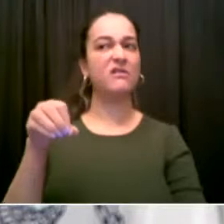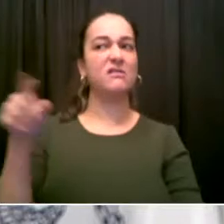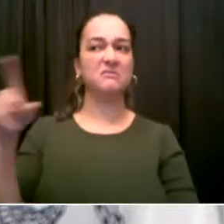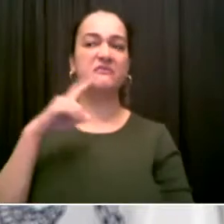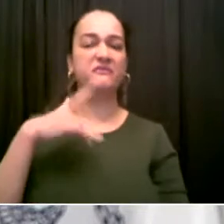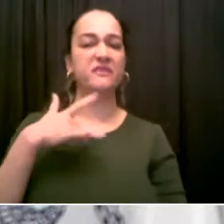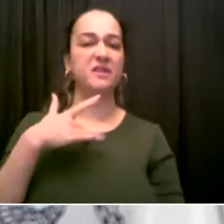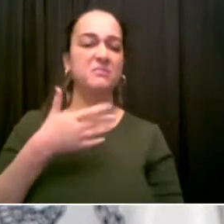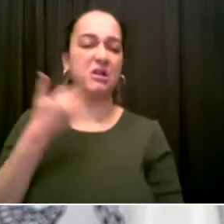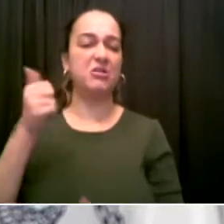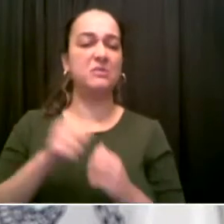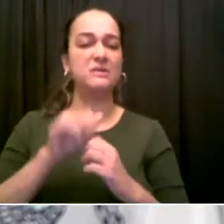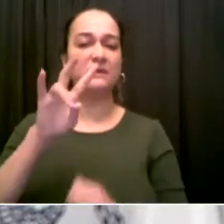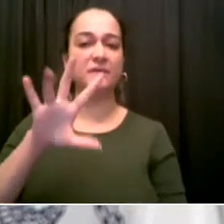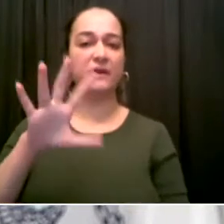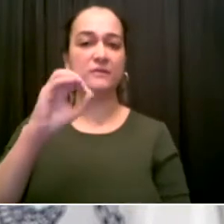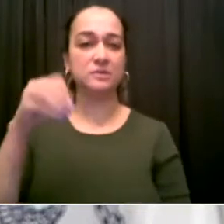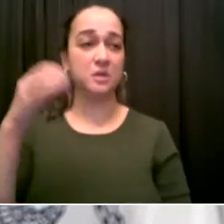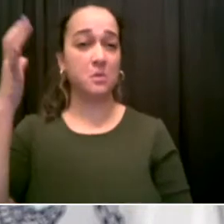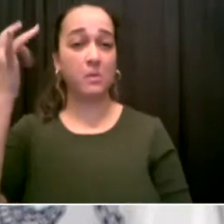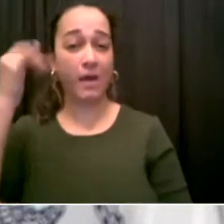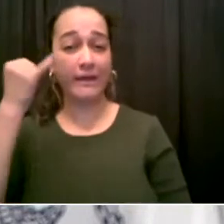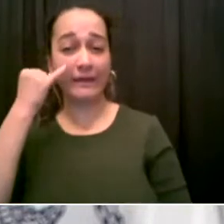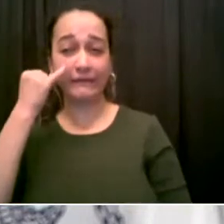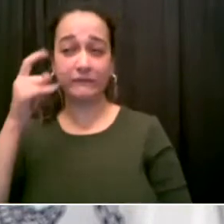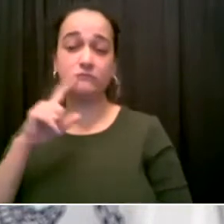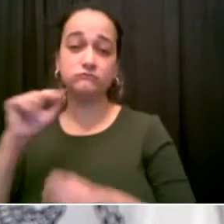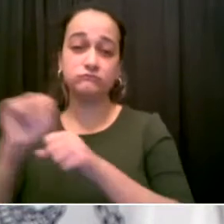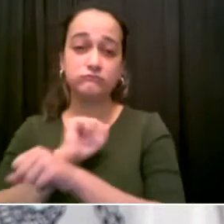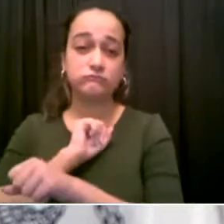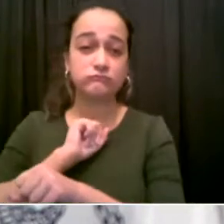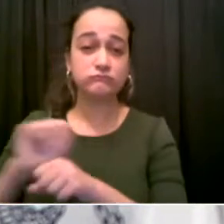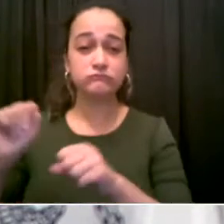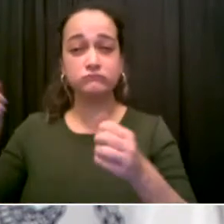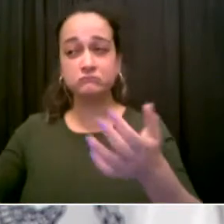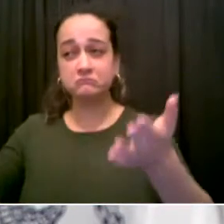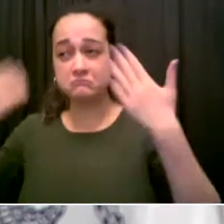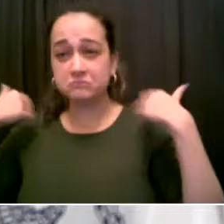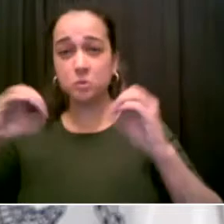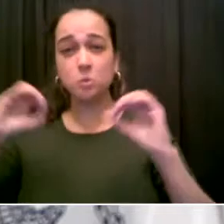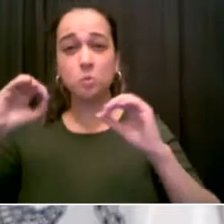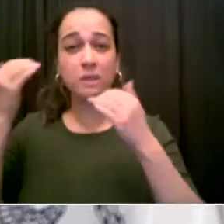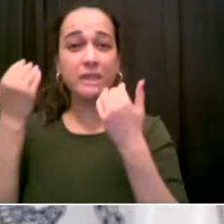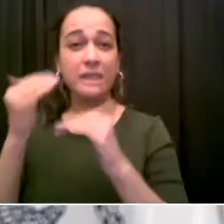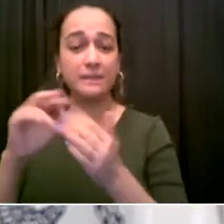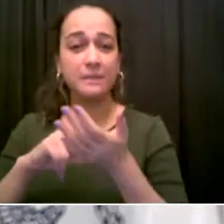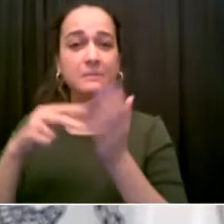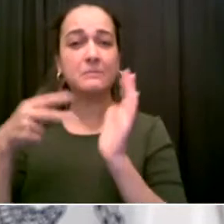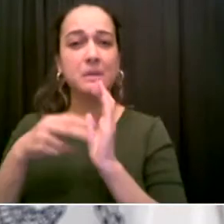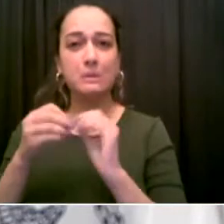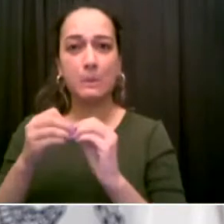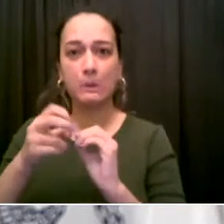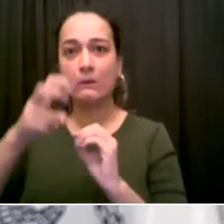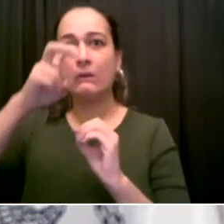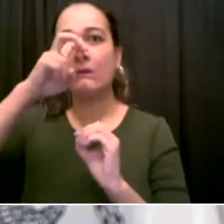CAPACITY BECAUSE IN ORDER TO GO TO 10% 0CAPITACY, THEY WOULD